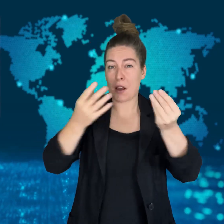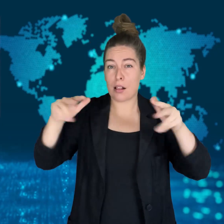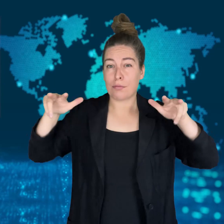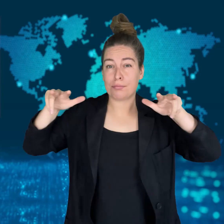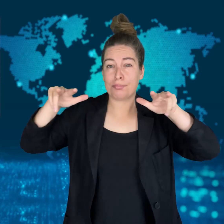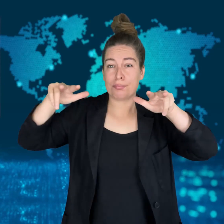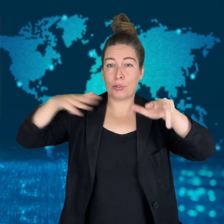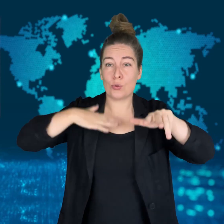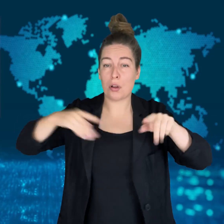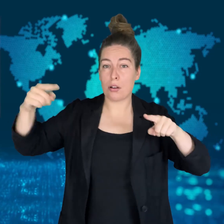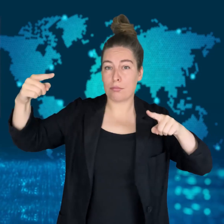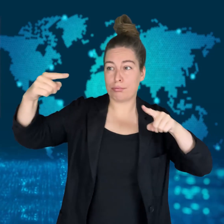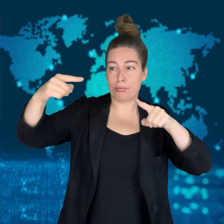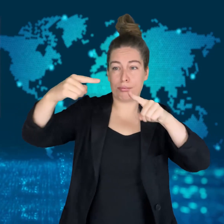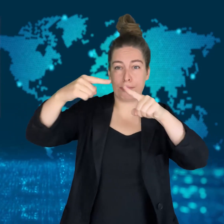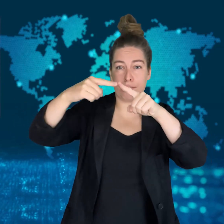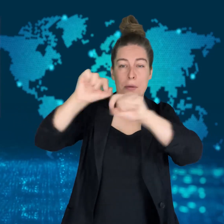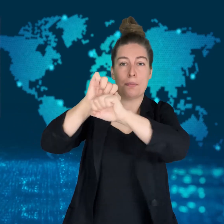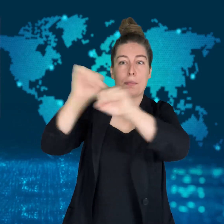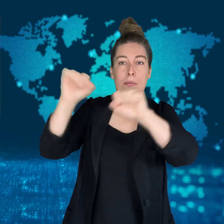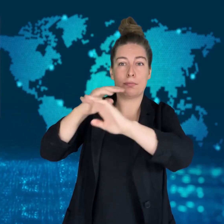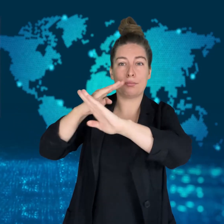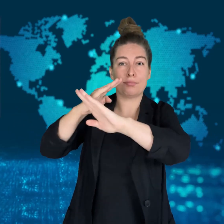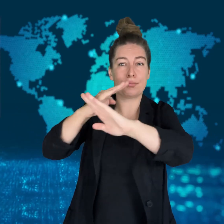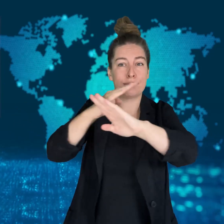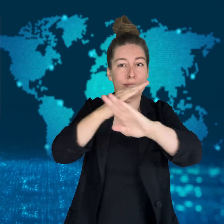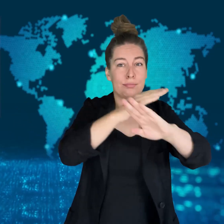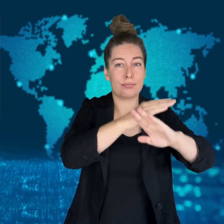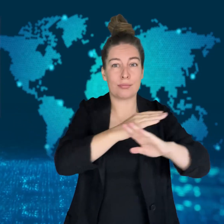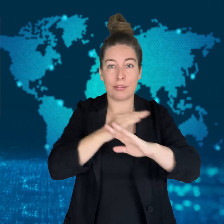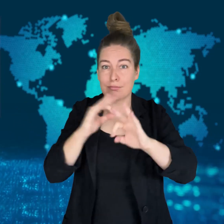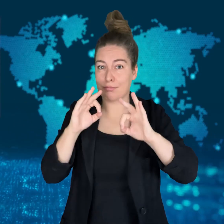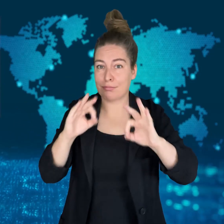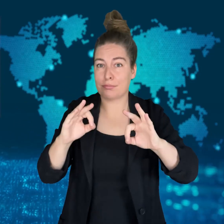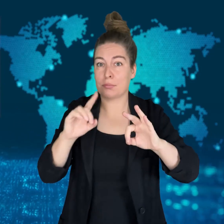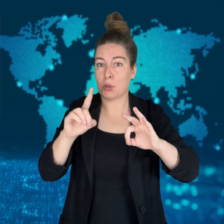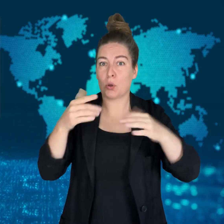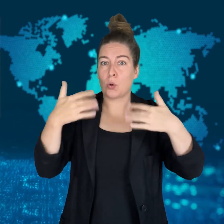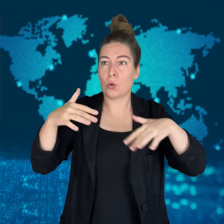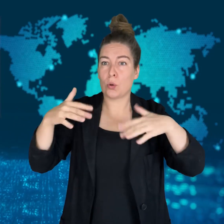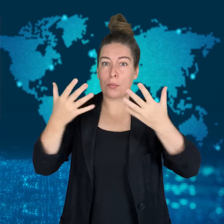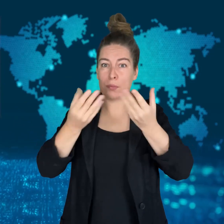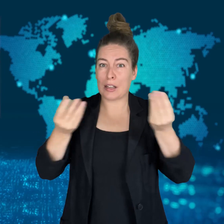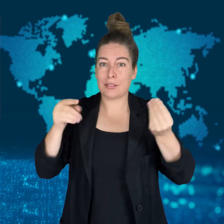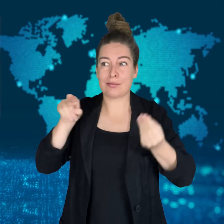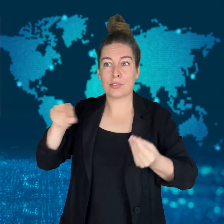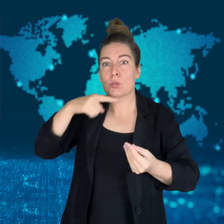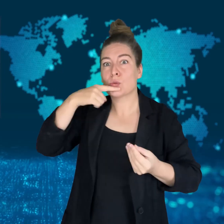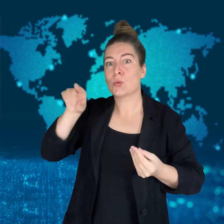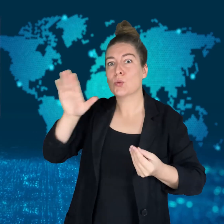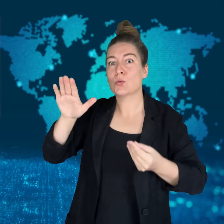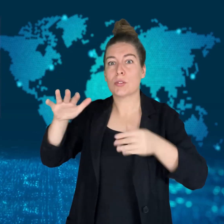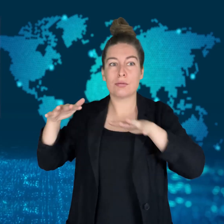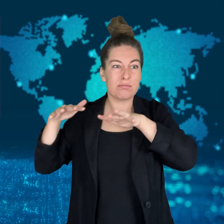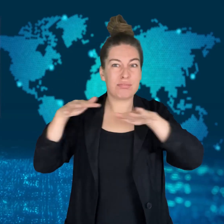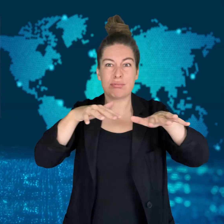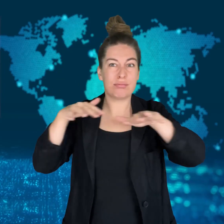mobile fire groups, and electronic warfare units" helped to repel the attack.